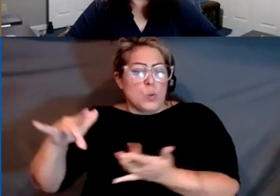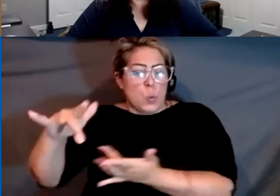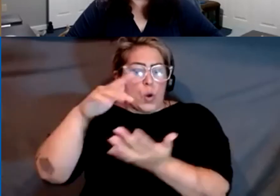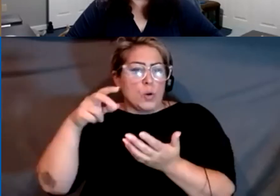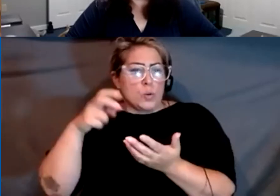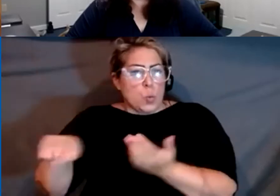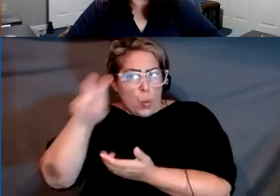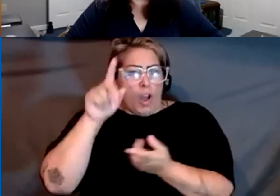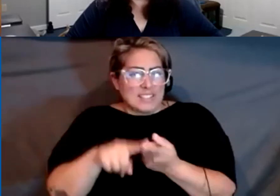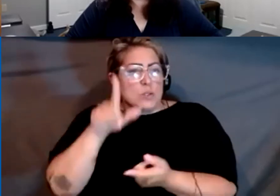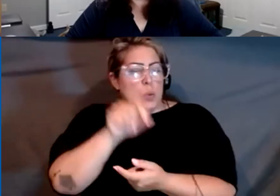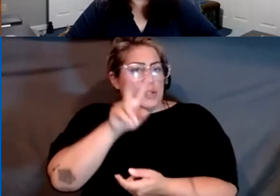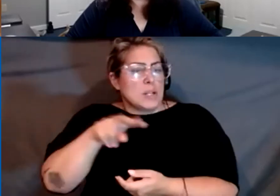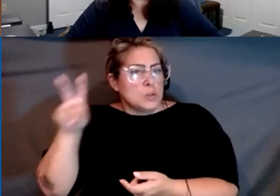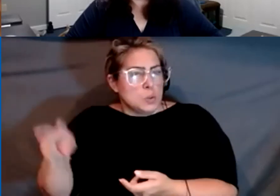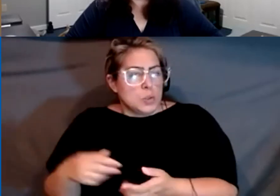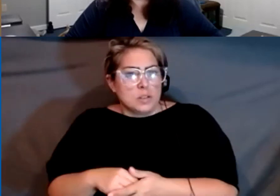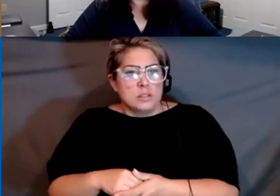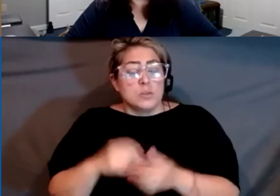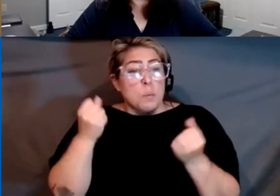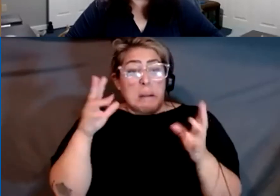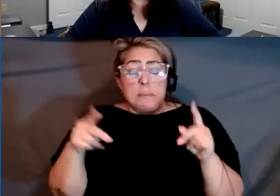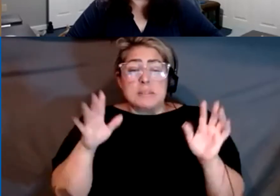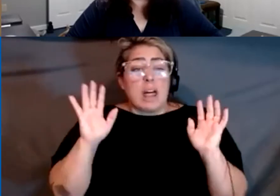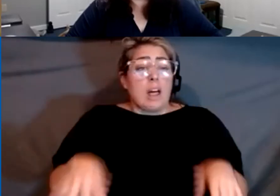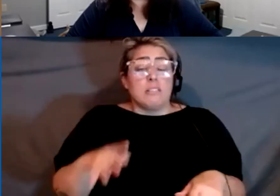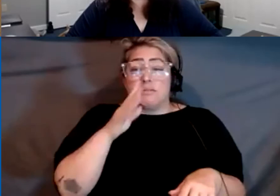messing with 2021 right now. Rescheduling